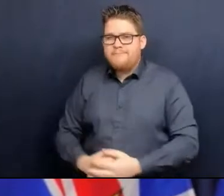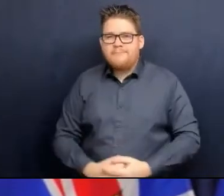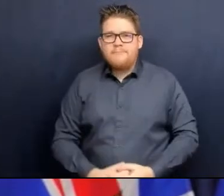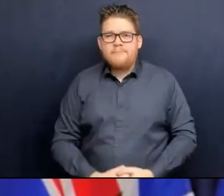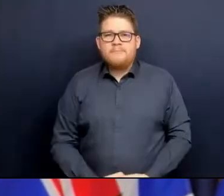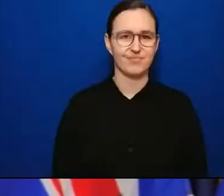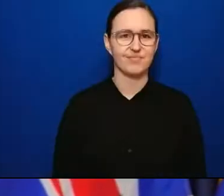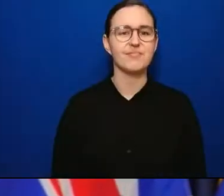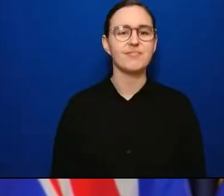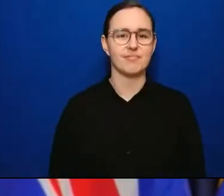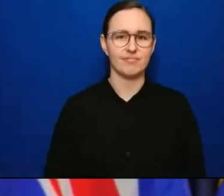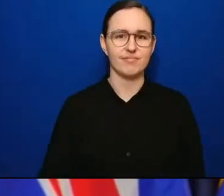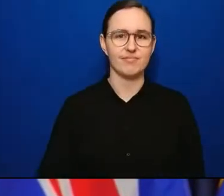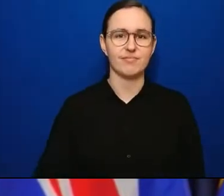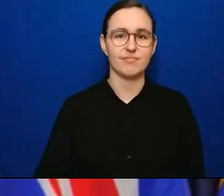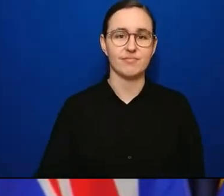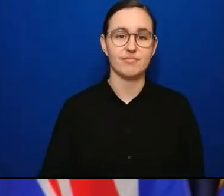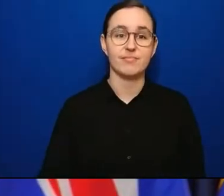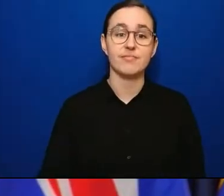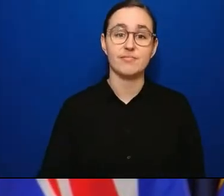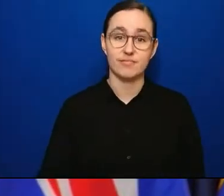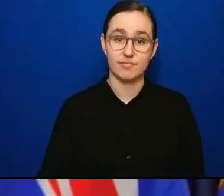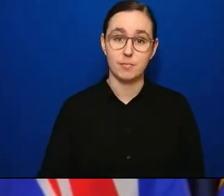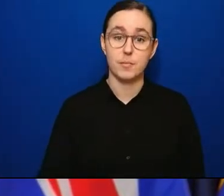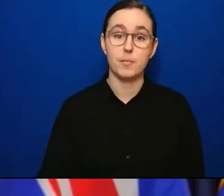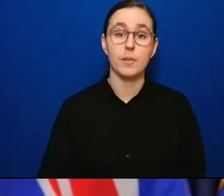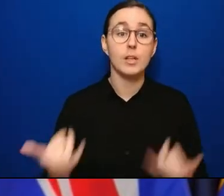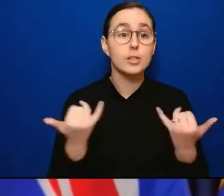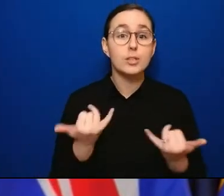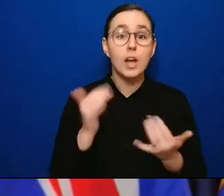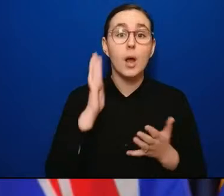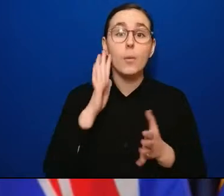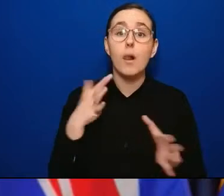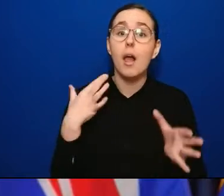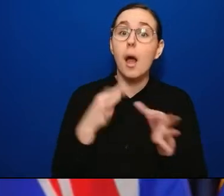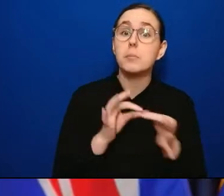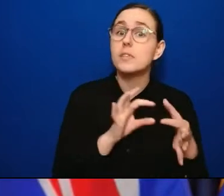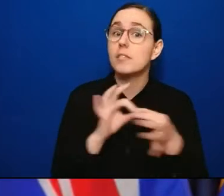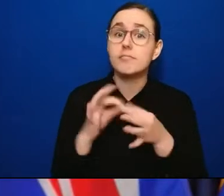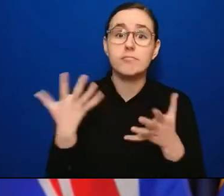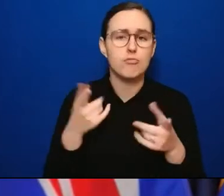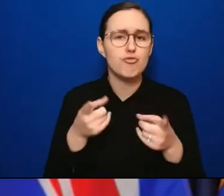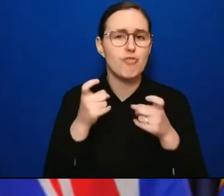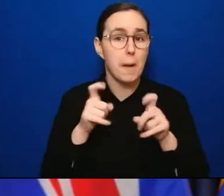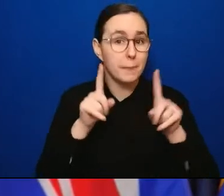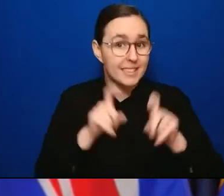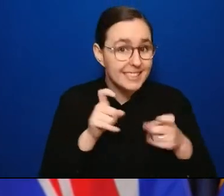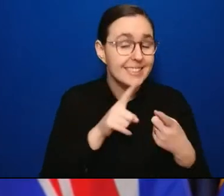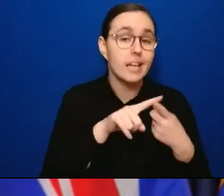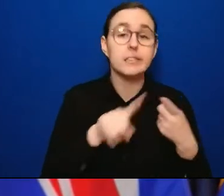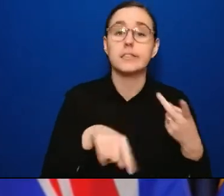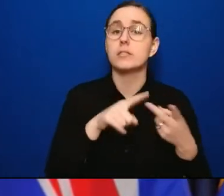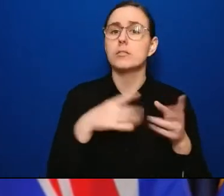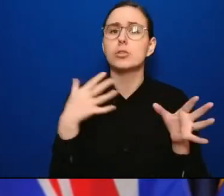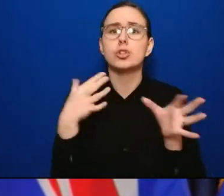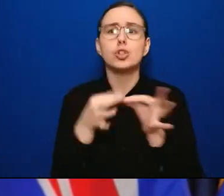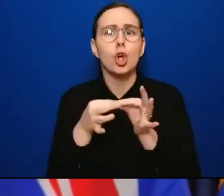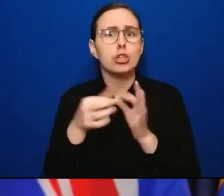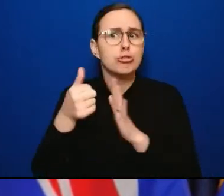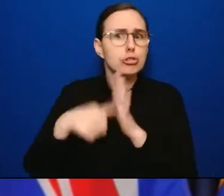Henry. And I'm today I'm providing an update on rapid tests, deployment and surgical